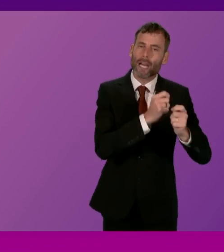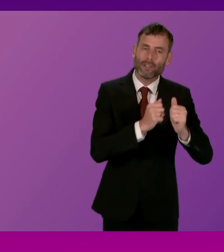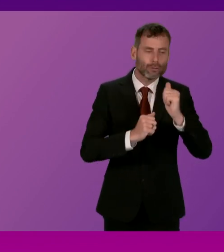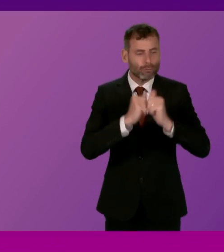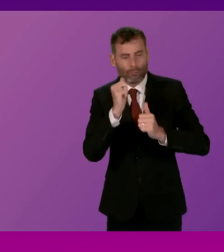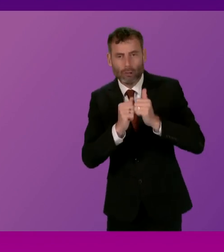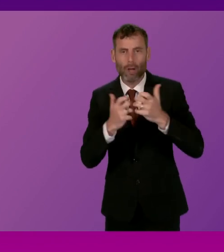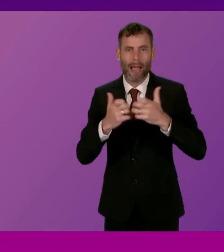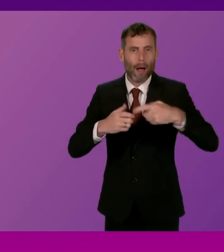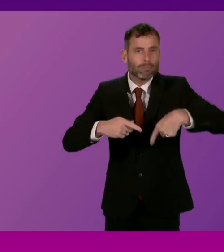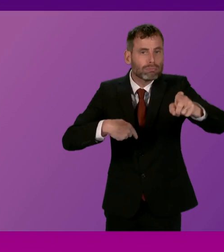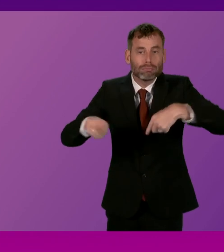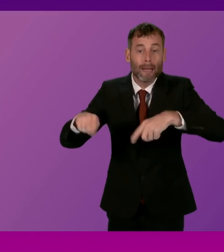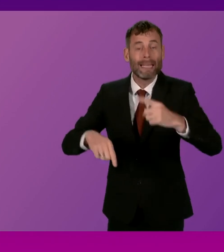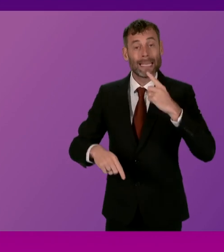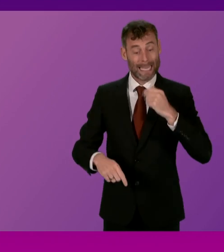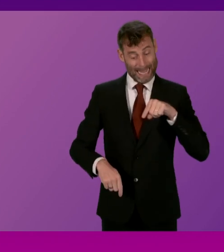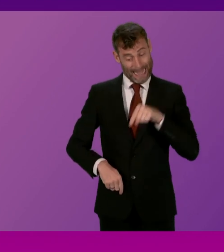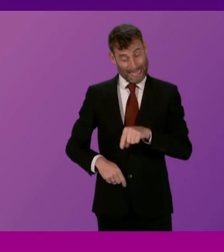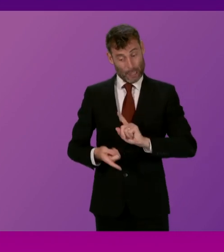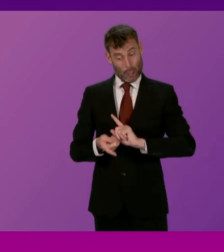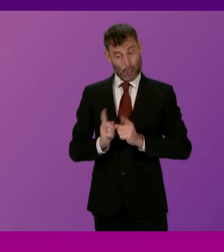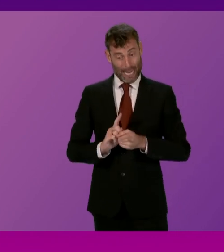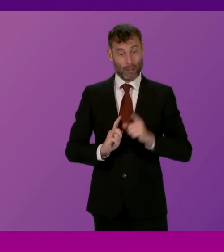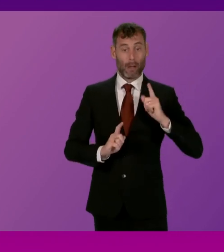Ayr Station hotel incident, and the Kirkcaldy fire occurred before any of the operational